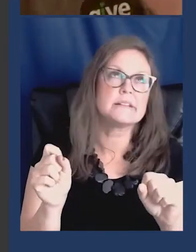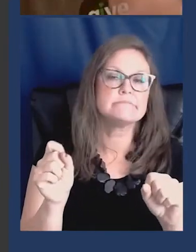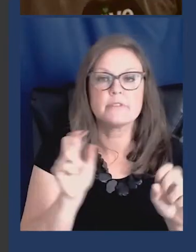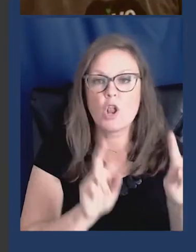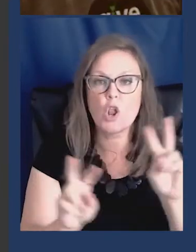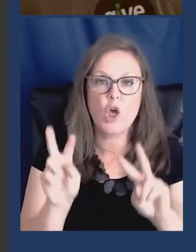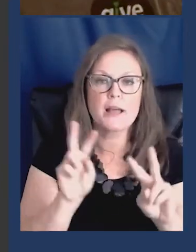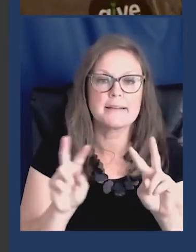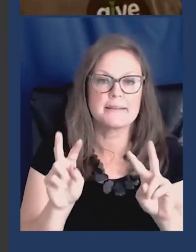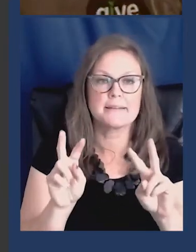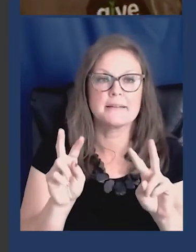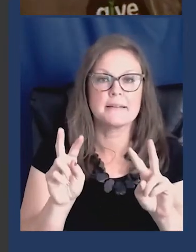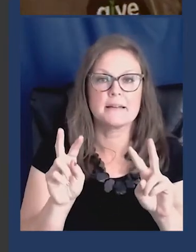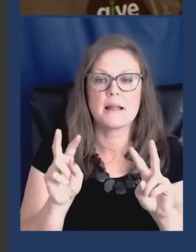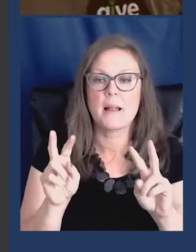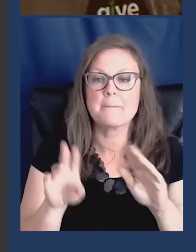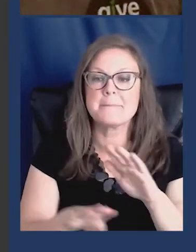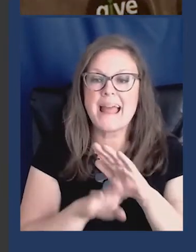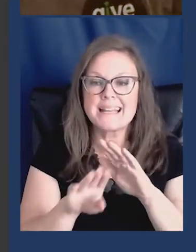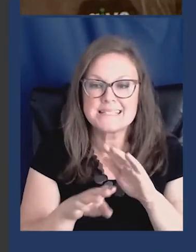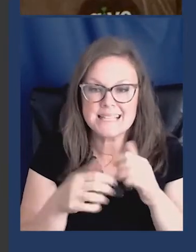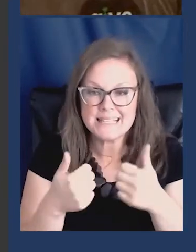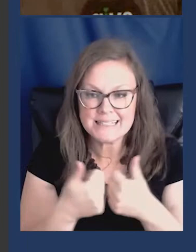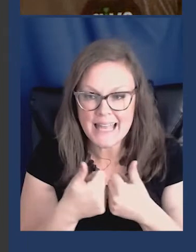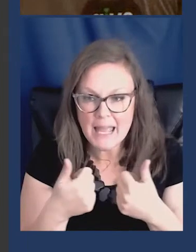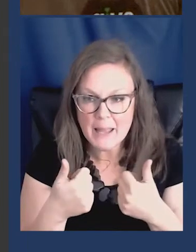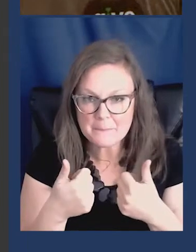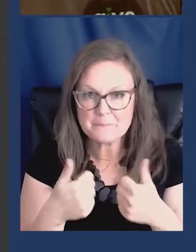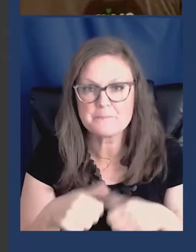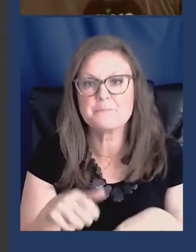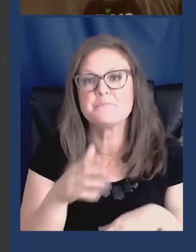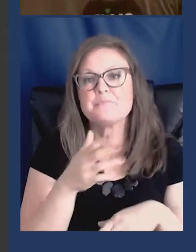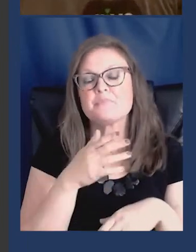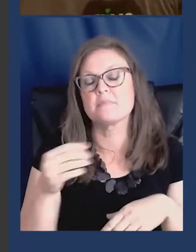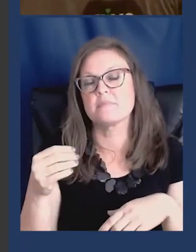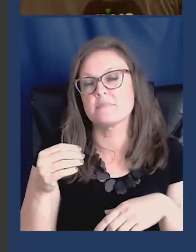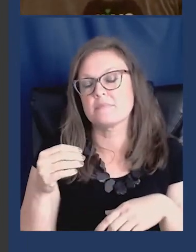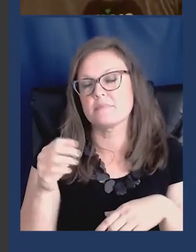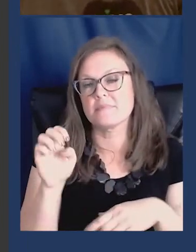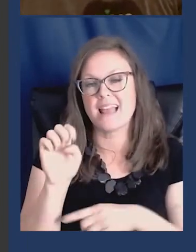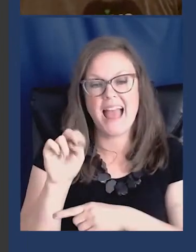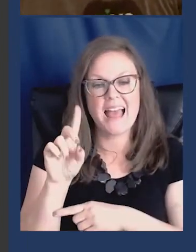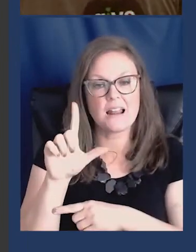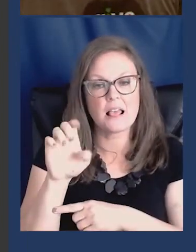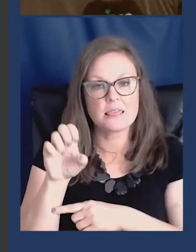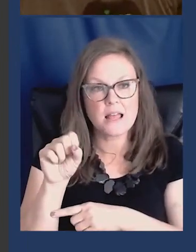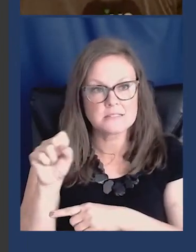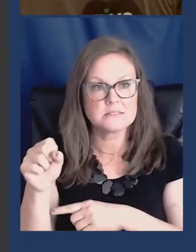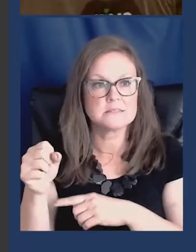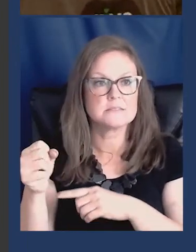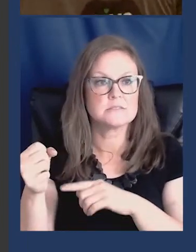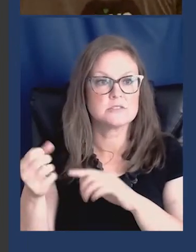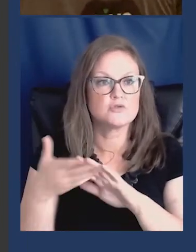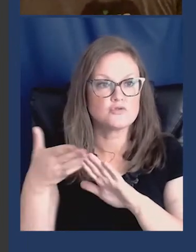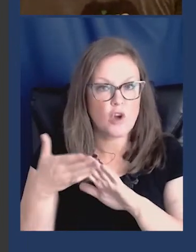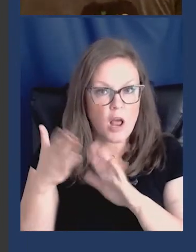This is going to be a basic Unity sample. It's this endless runner sample from that Unity puts out to help people learn the engine.